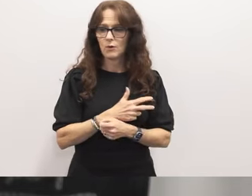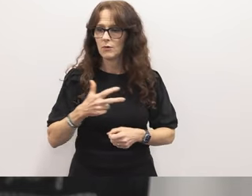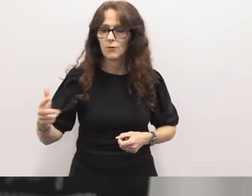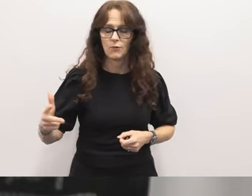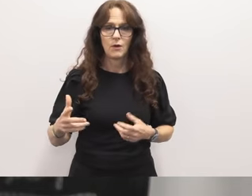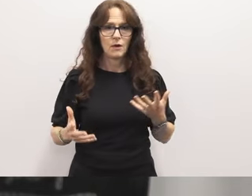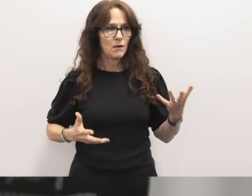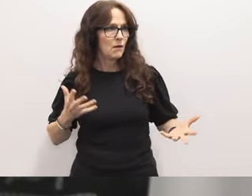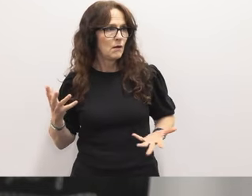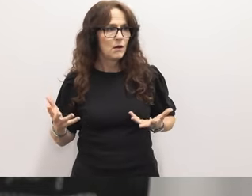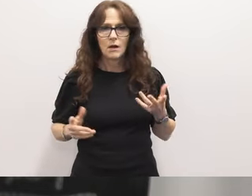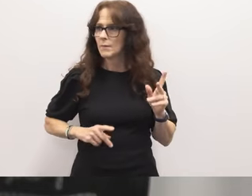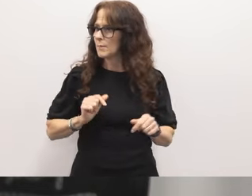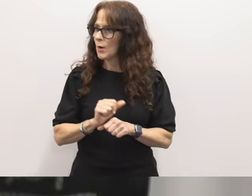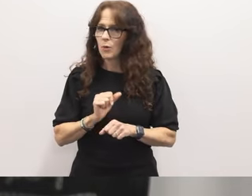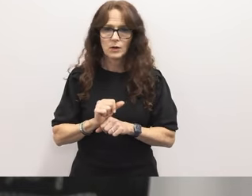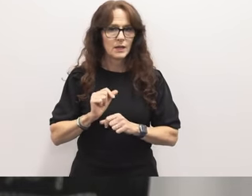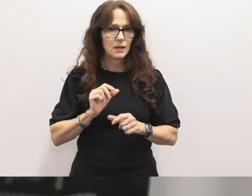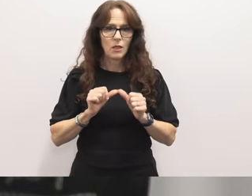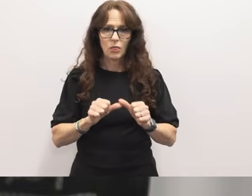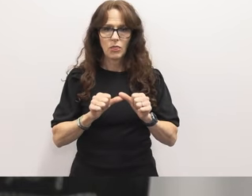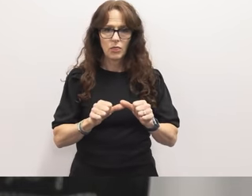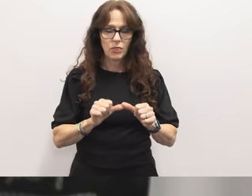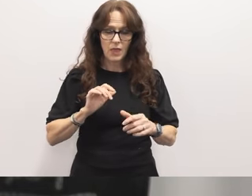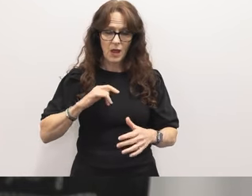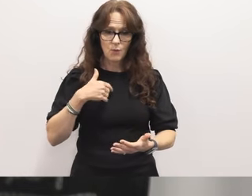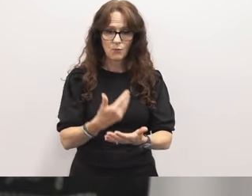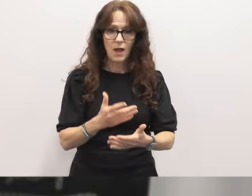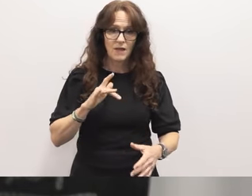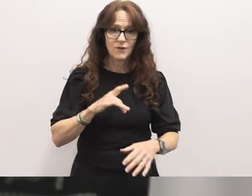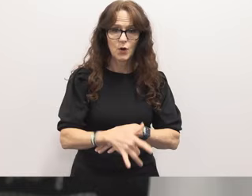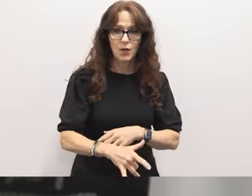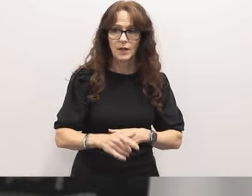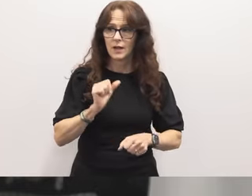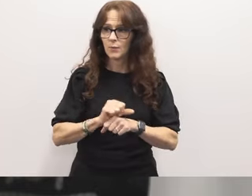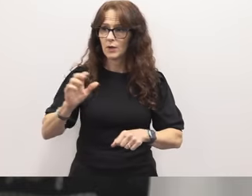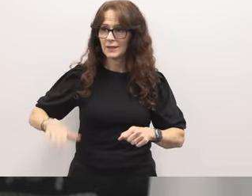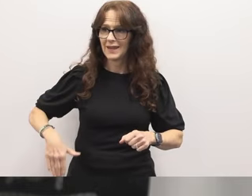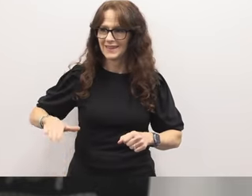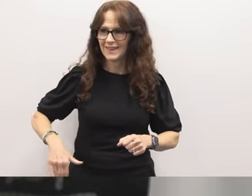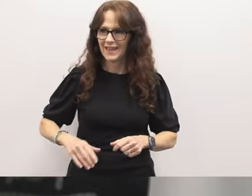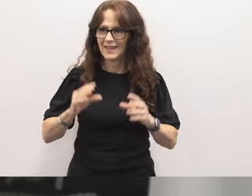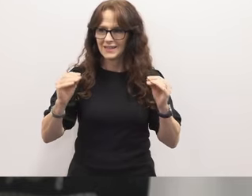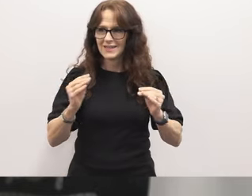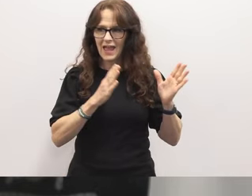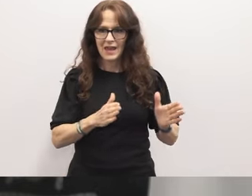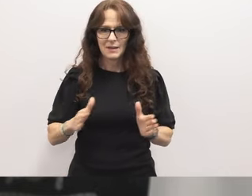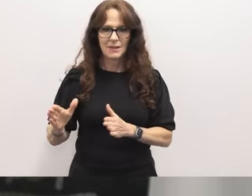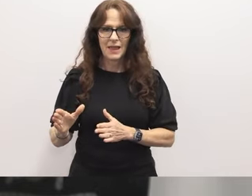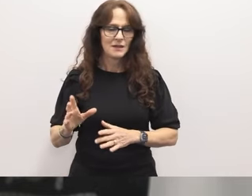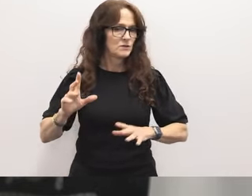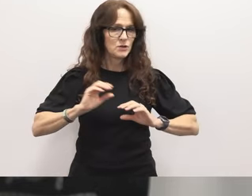and people were there late and early, and teachers were teaching, they all had a plan. There's not a single lazy teacher at Lincoln,